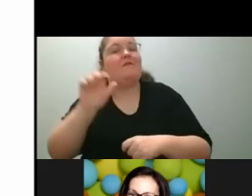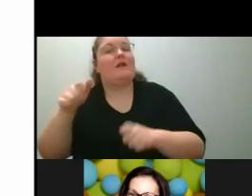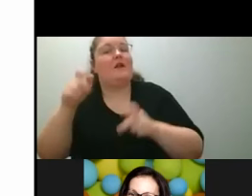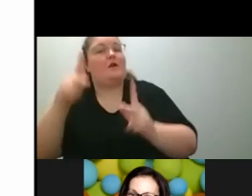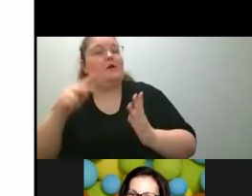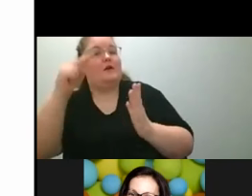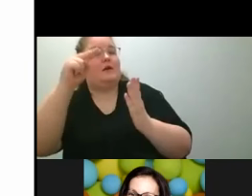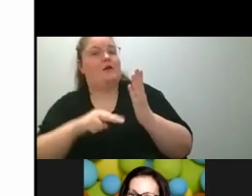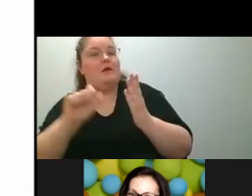we don't want feel.